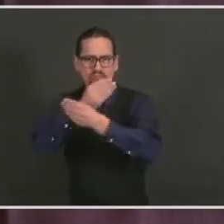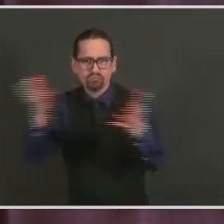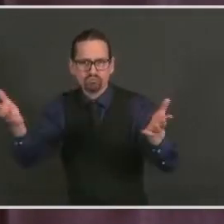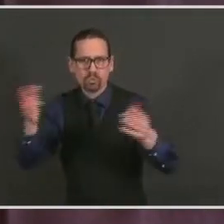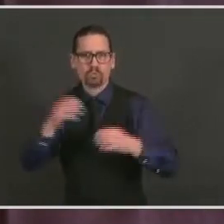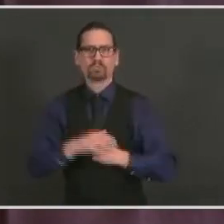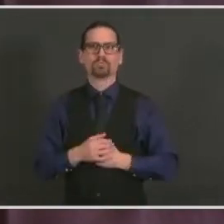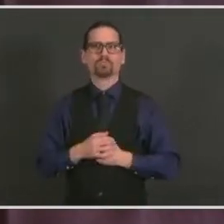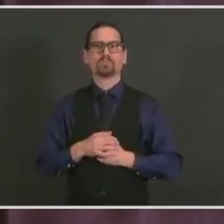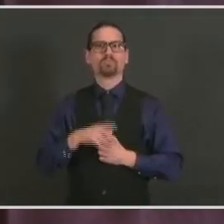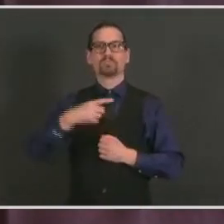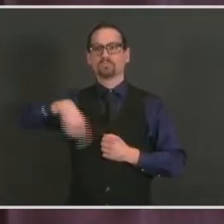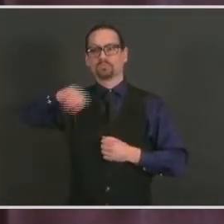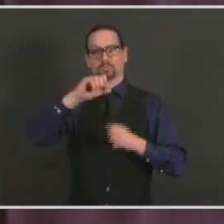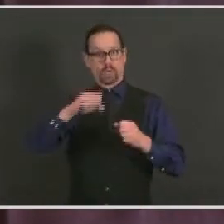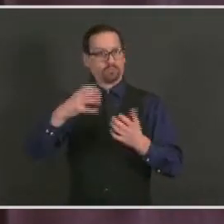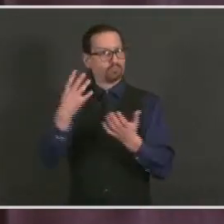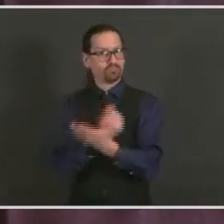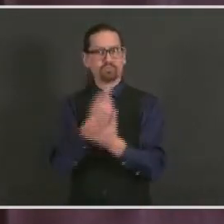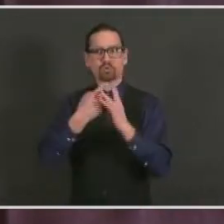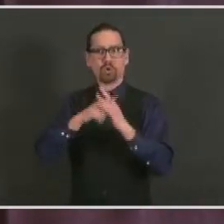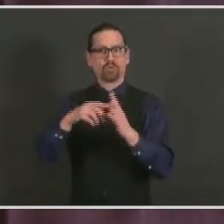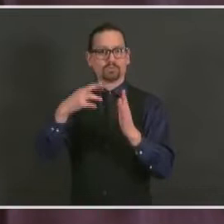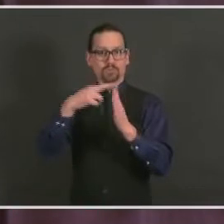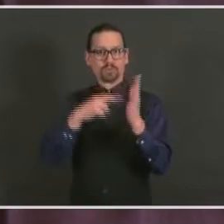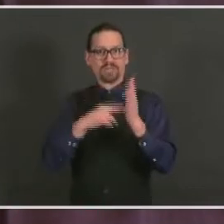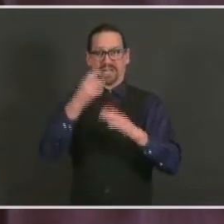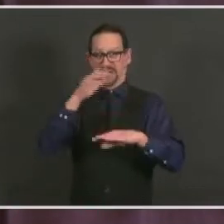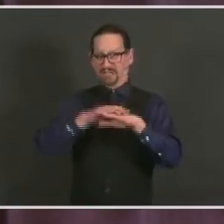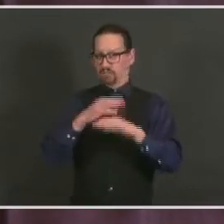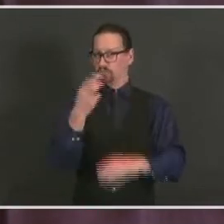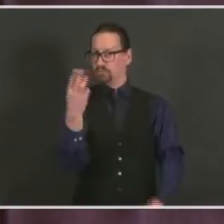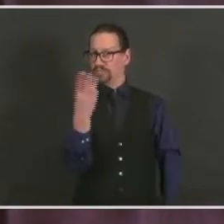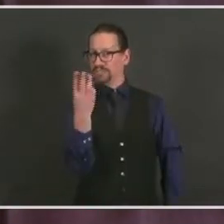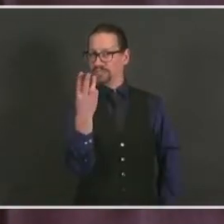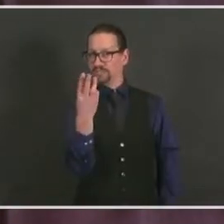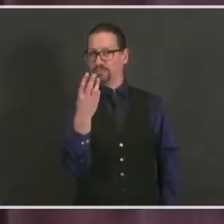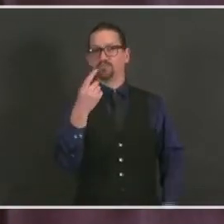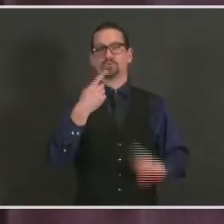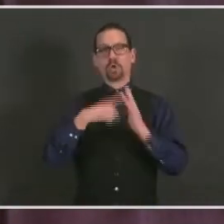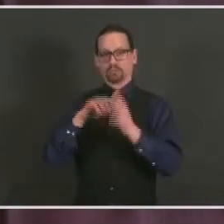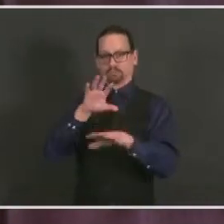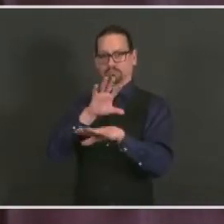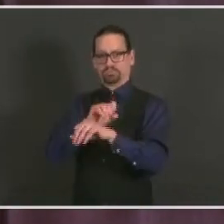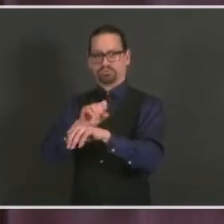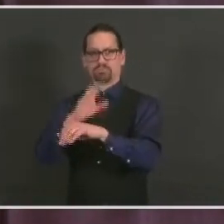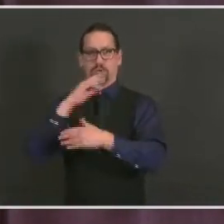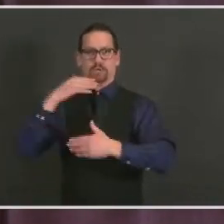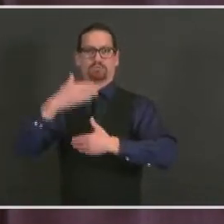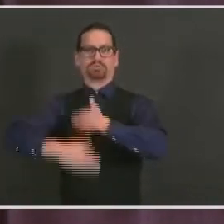THAT IS THEIR PREFERRED METHOD. PEOPLE WILL BE ABLE TO